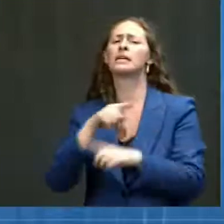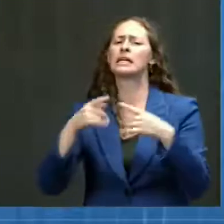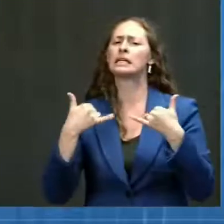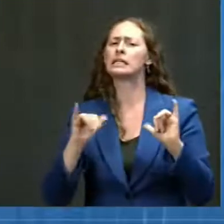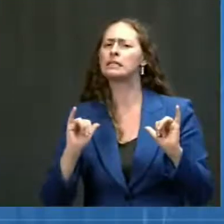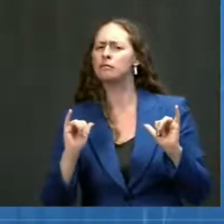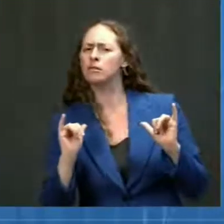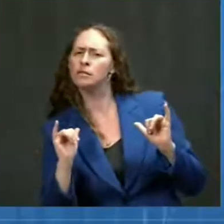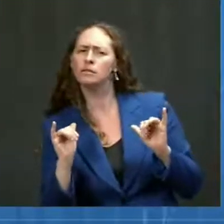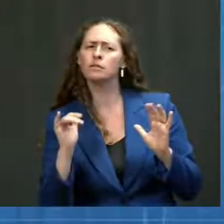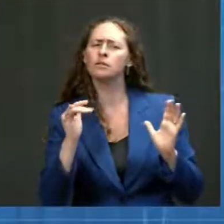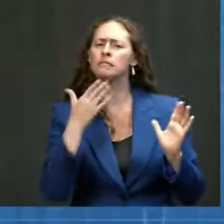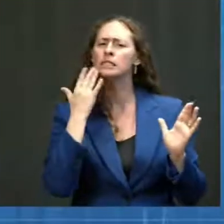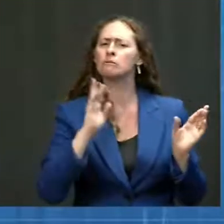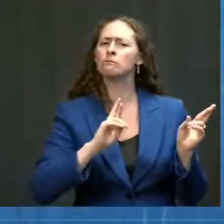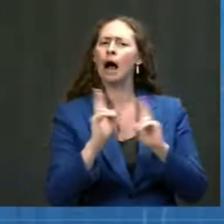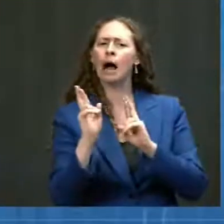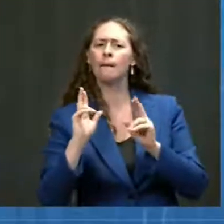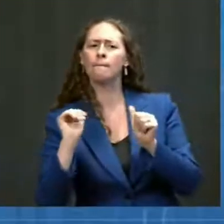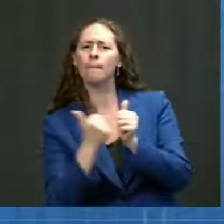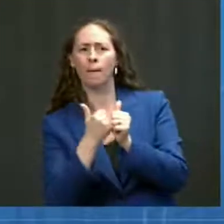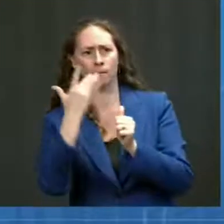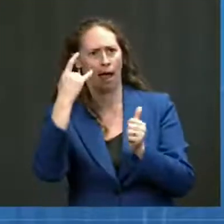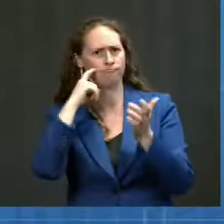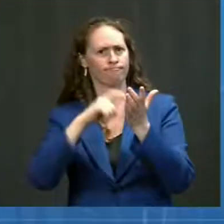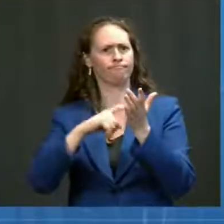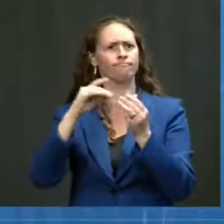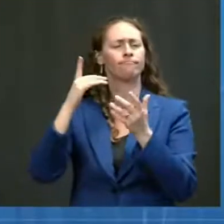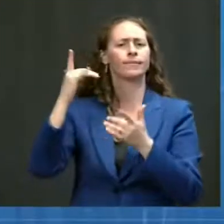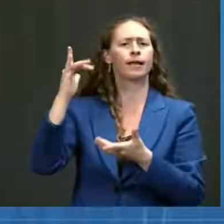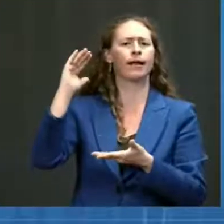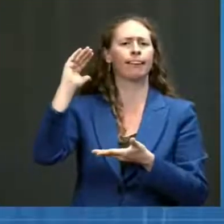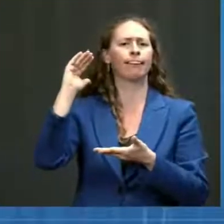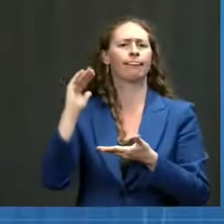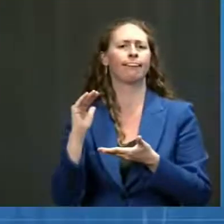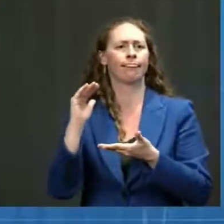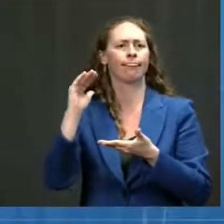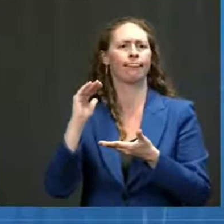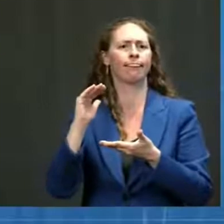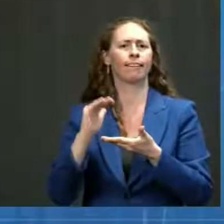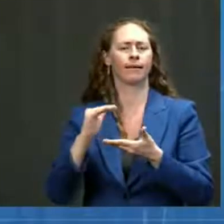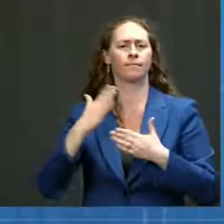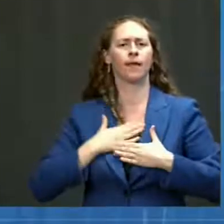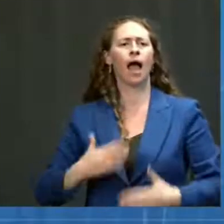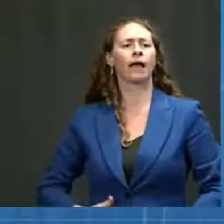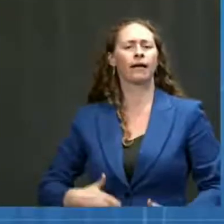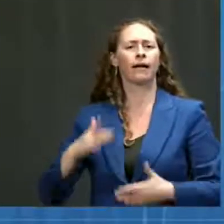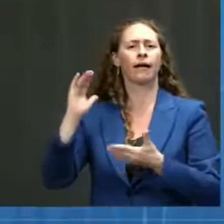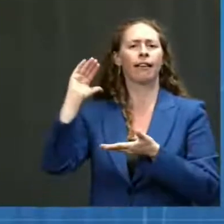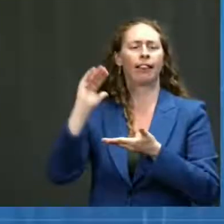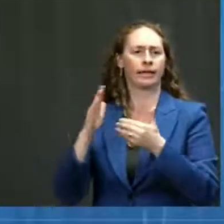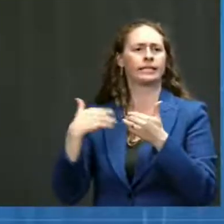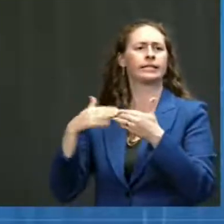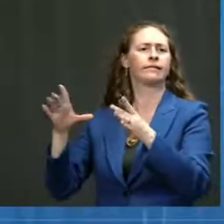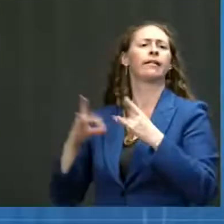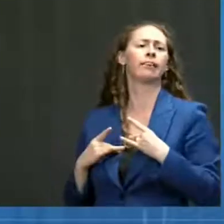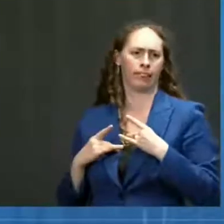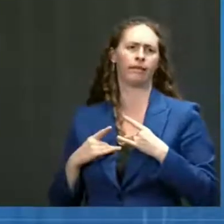COVID, WE ARE CONCERNED THIS